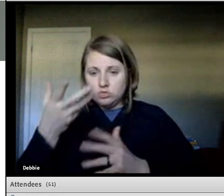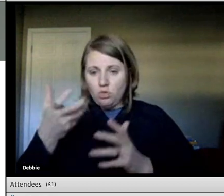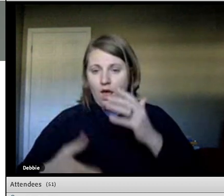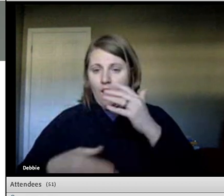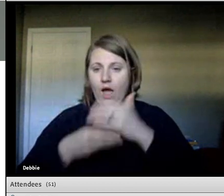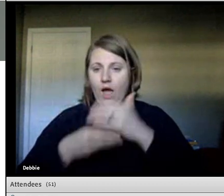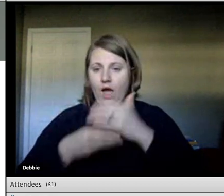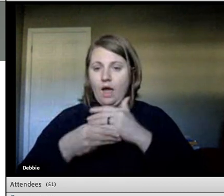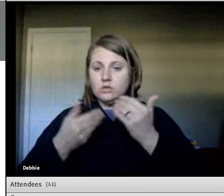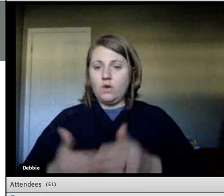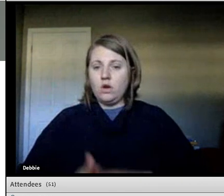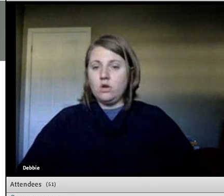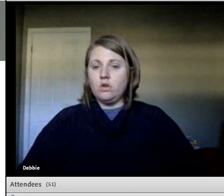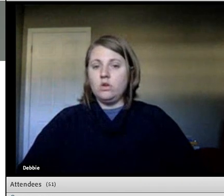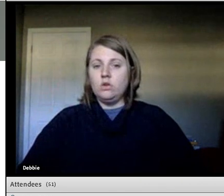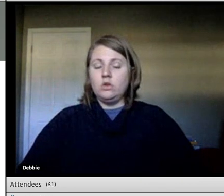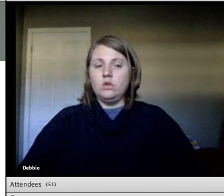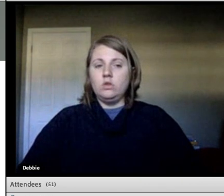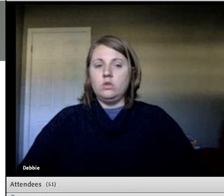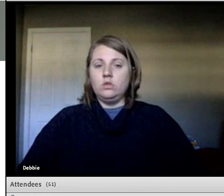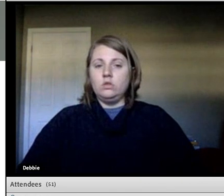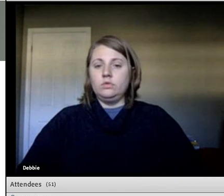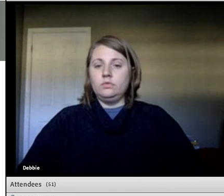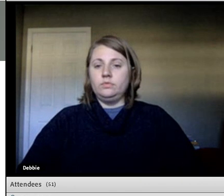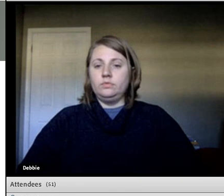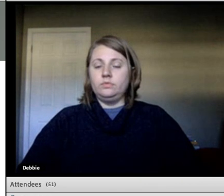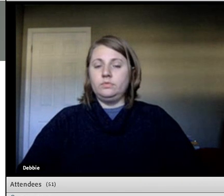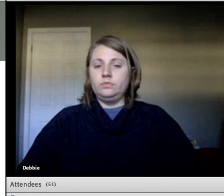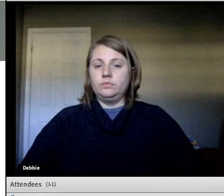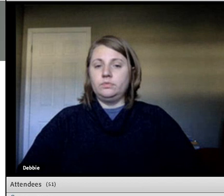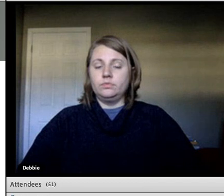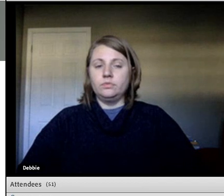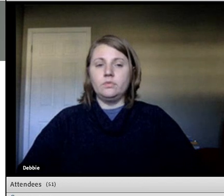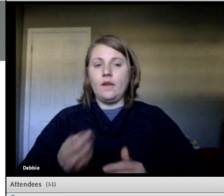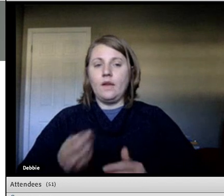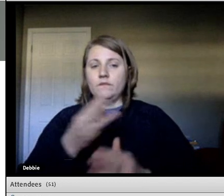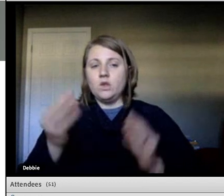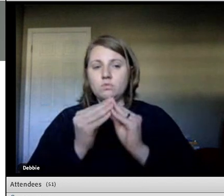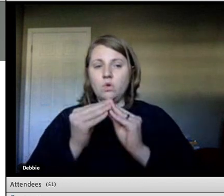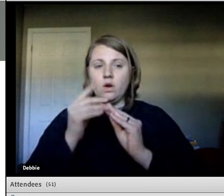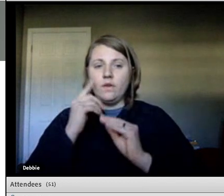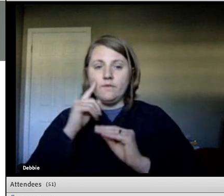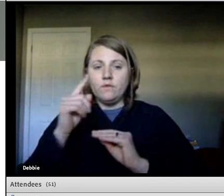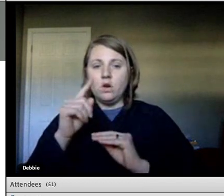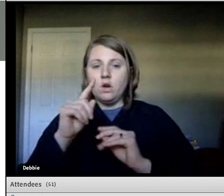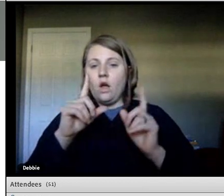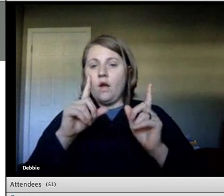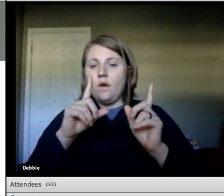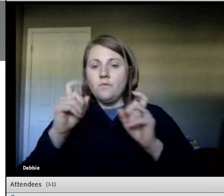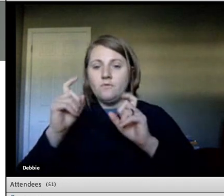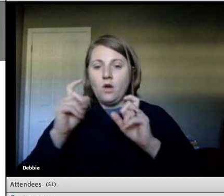So a couple more for photo editing: Pixlr and Polarr are also really good. These are not as robust.